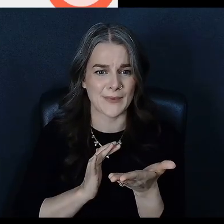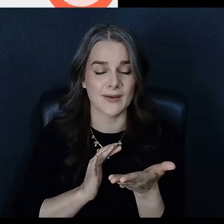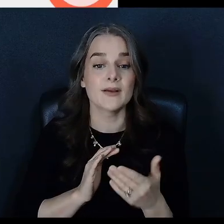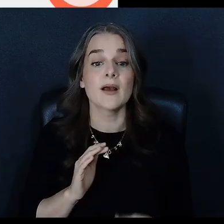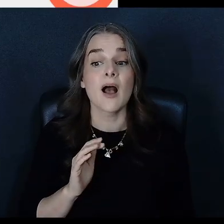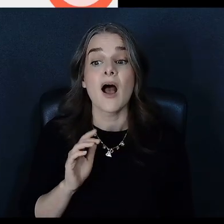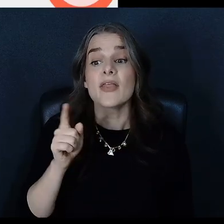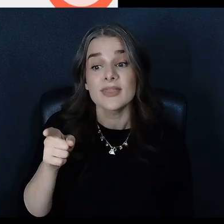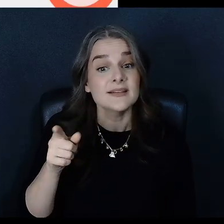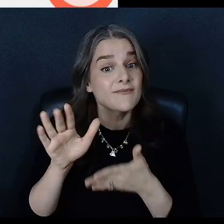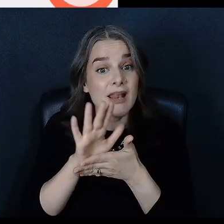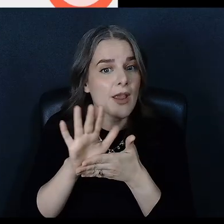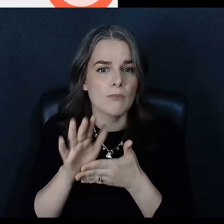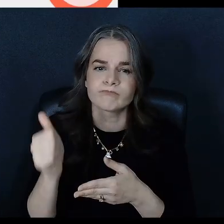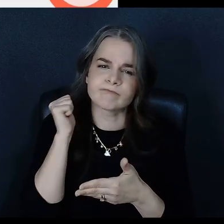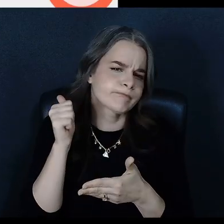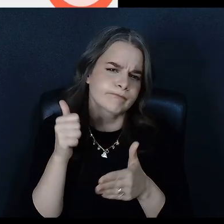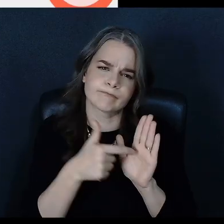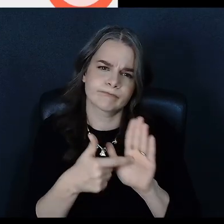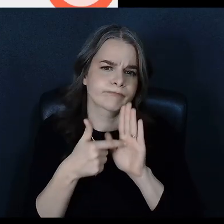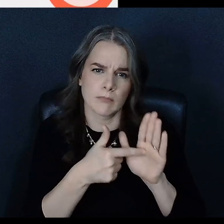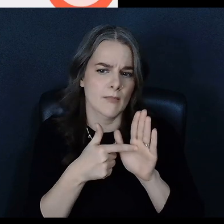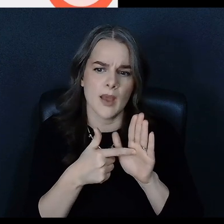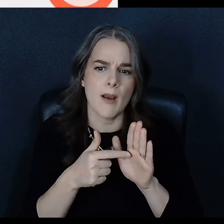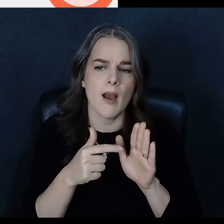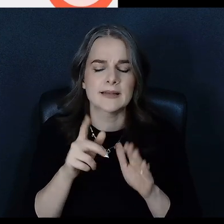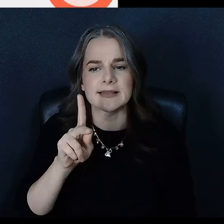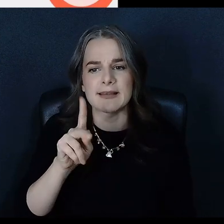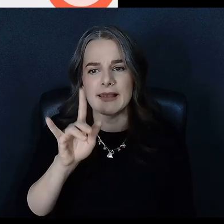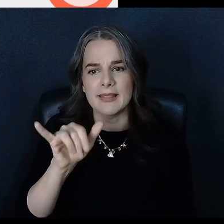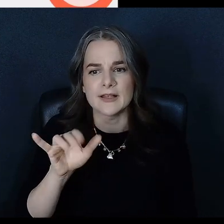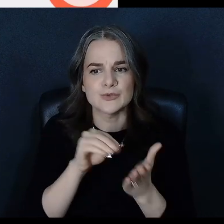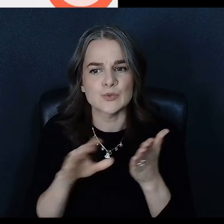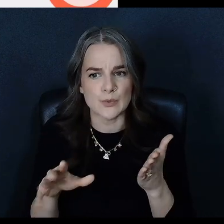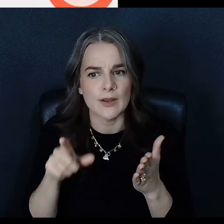go in and watch the video. This is Keely. She's a student who uses this little joystick